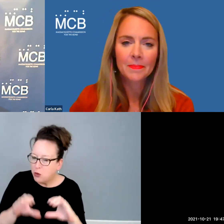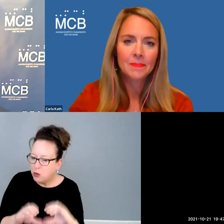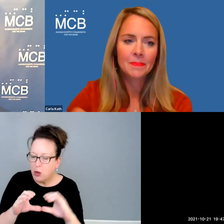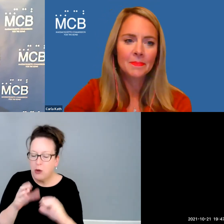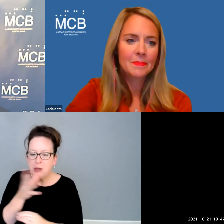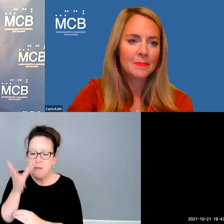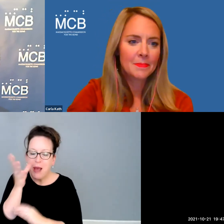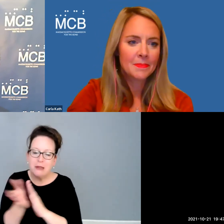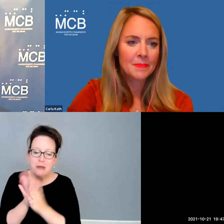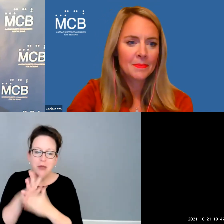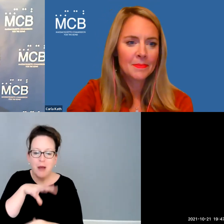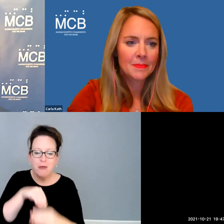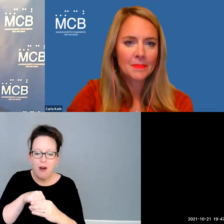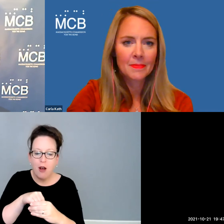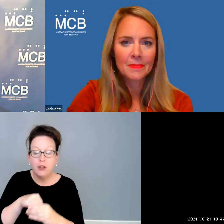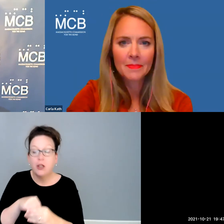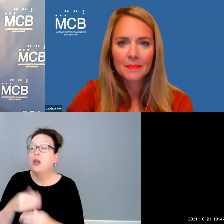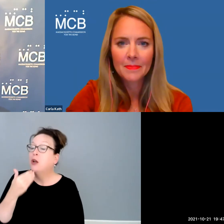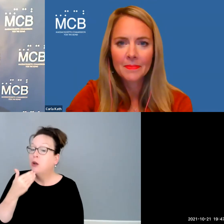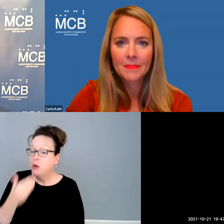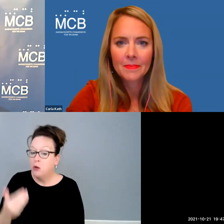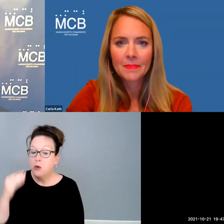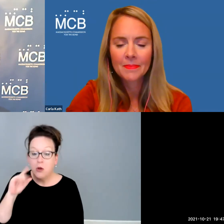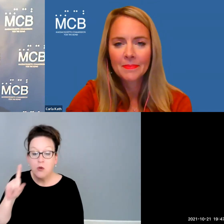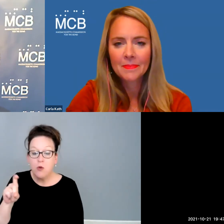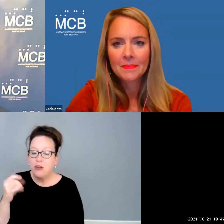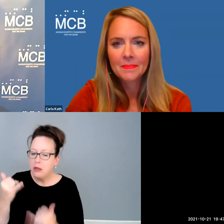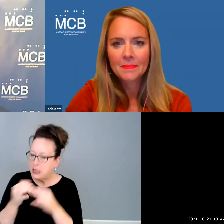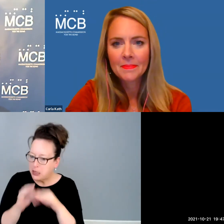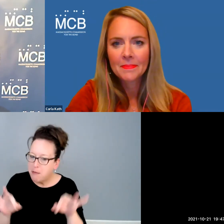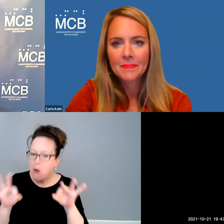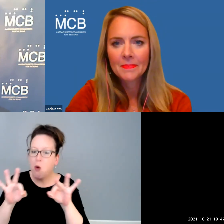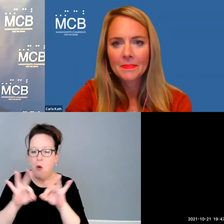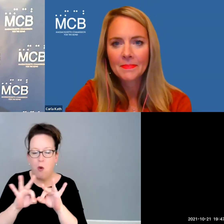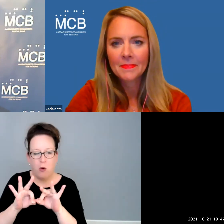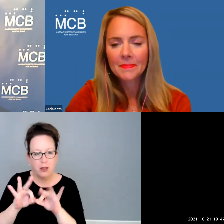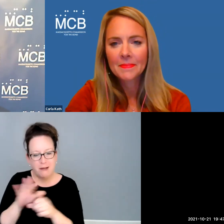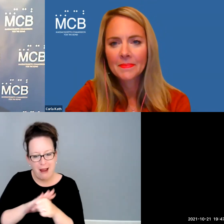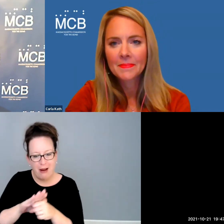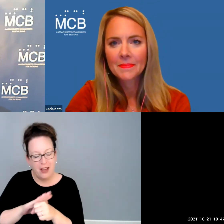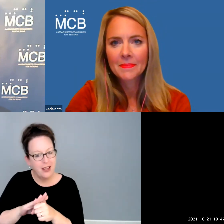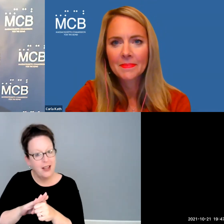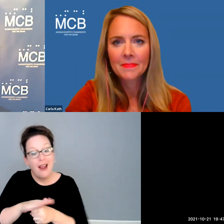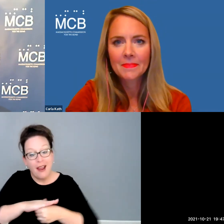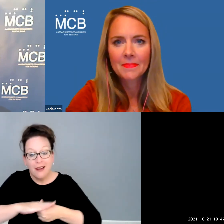This is a very very uh important area and one that we've grappled with and I don't know if we've solved for completely.